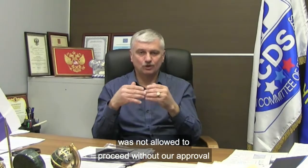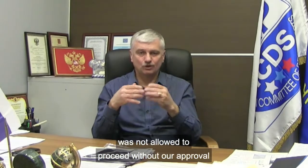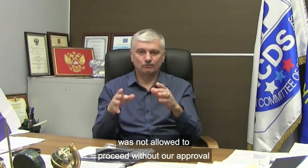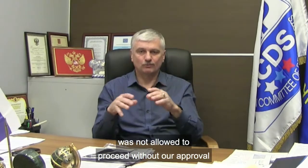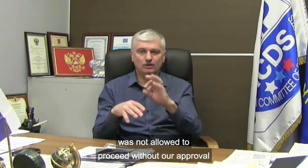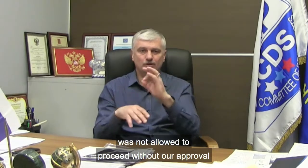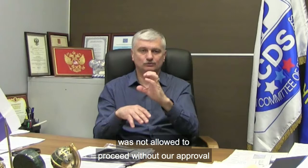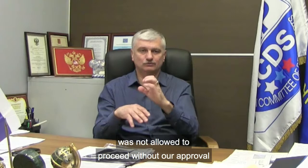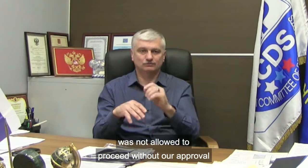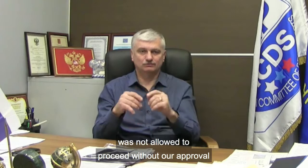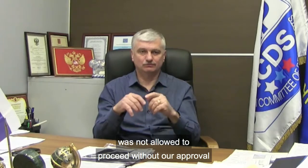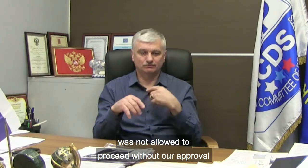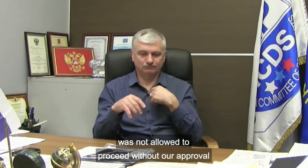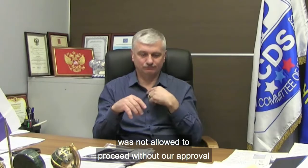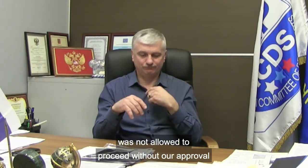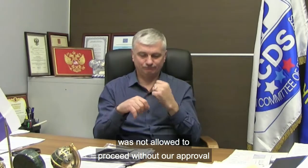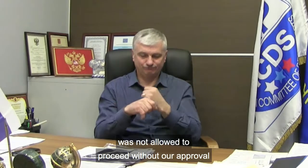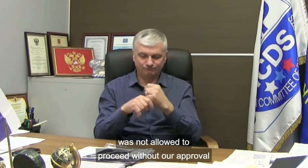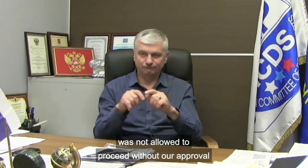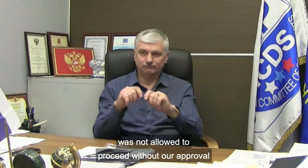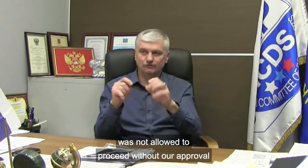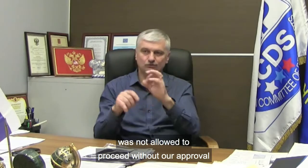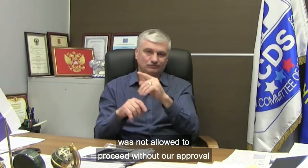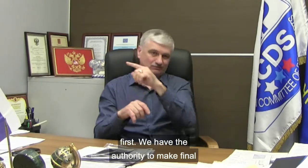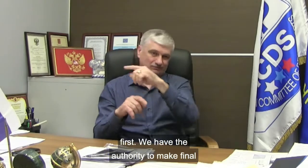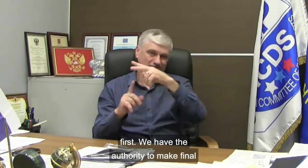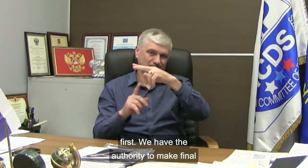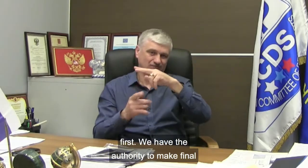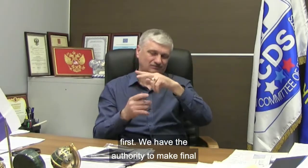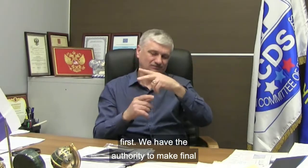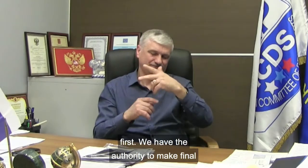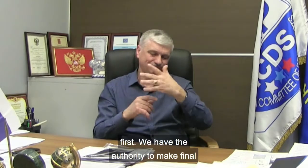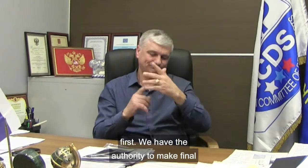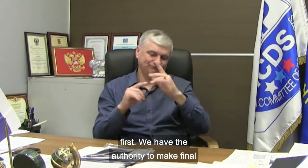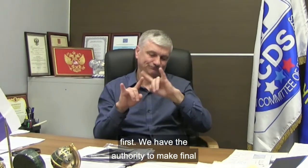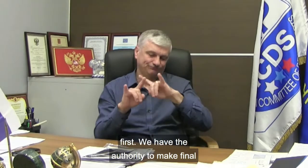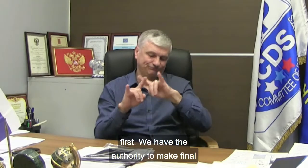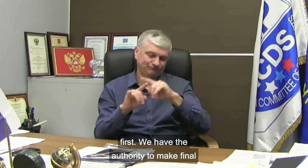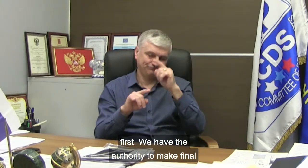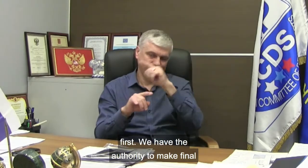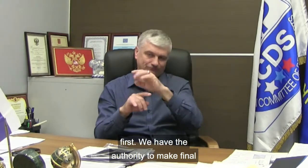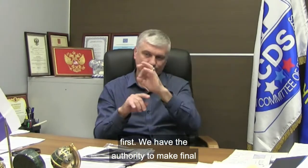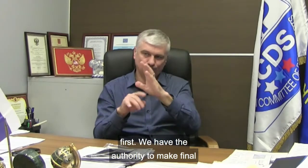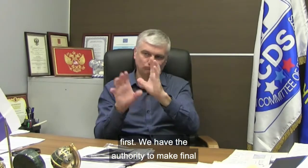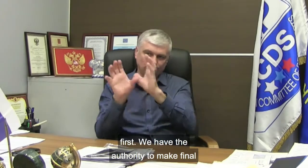was not allowed to proceed without our approval first. We have the authority to make final